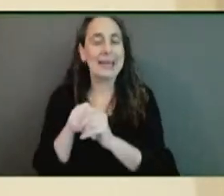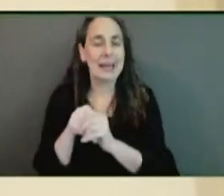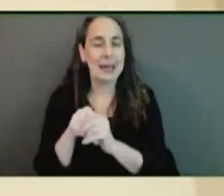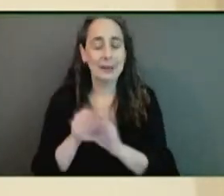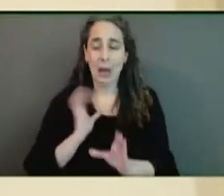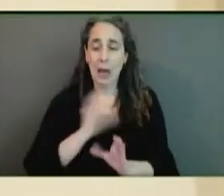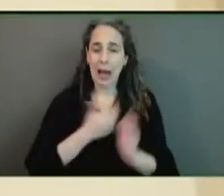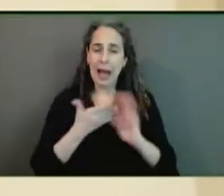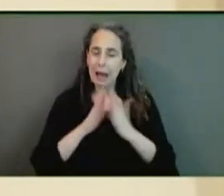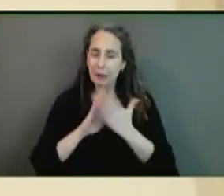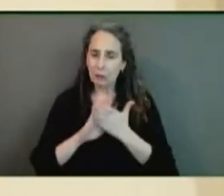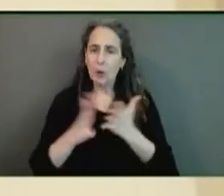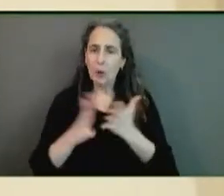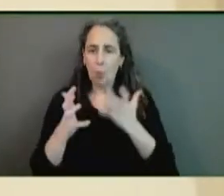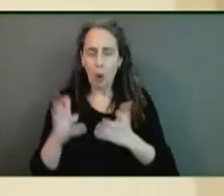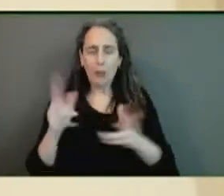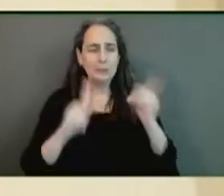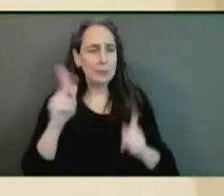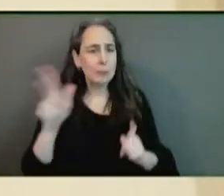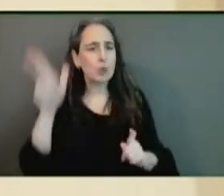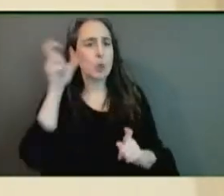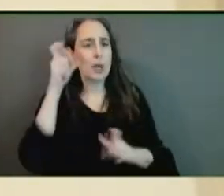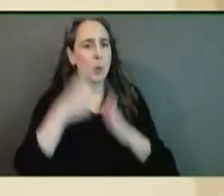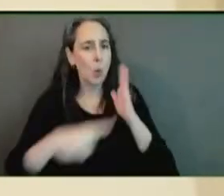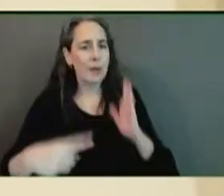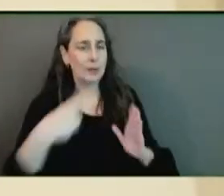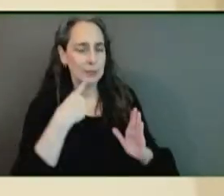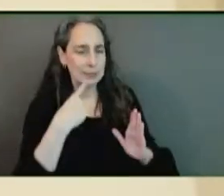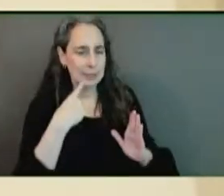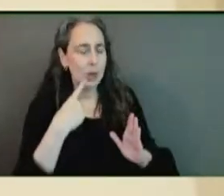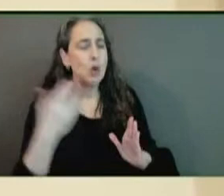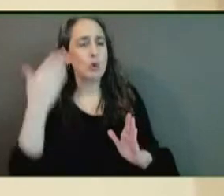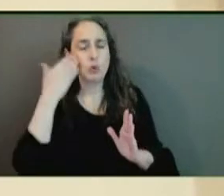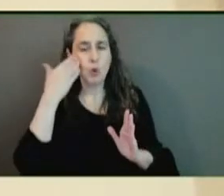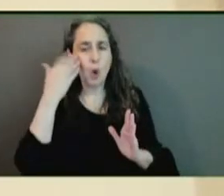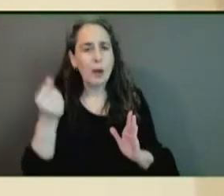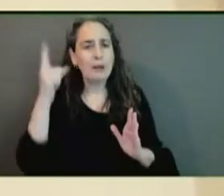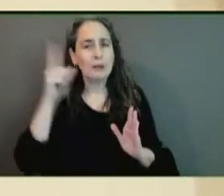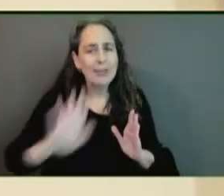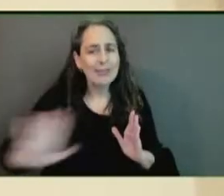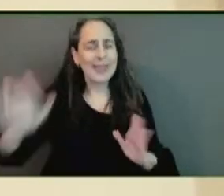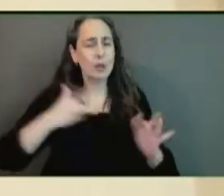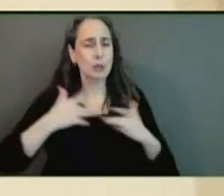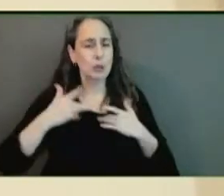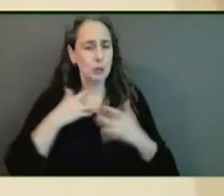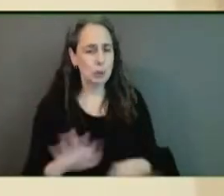engage. Our community looks forward to having their voices